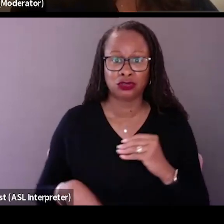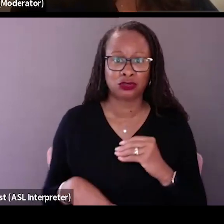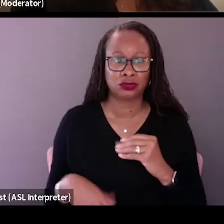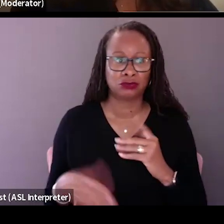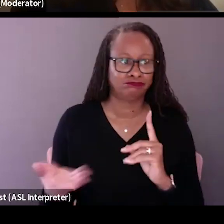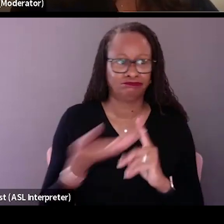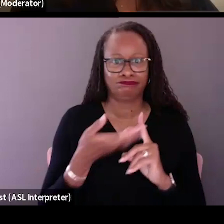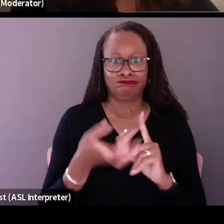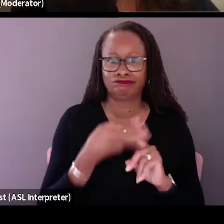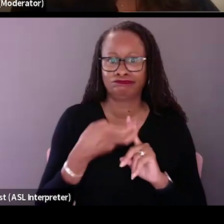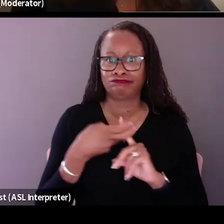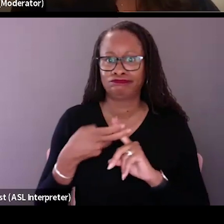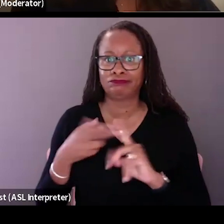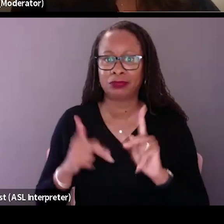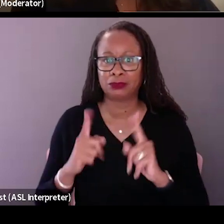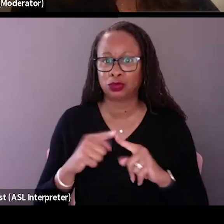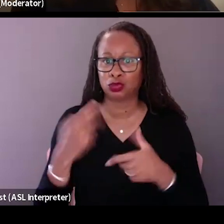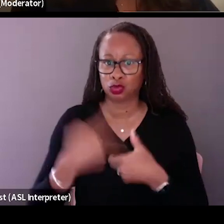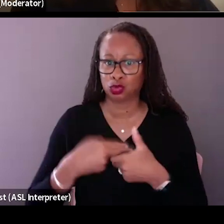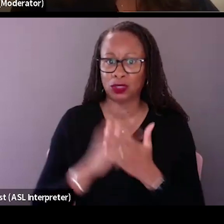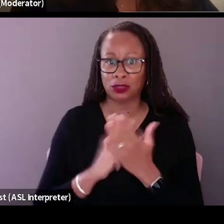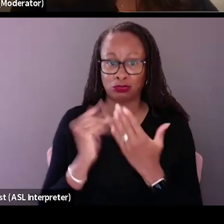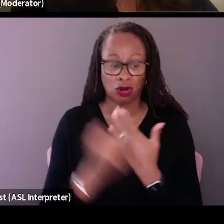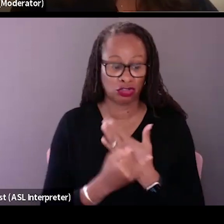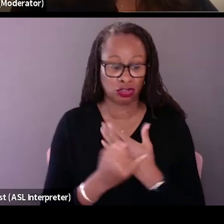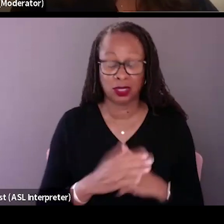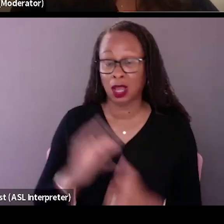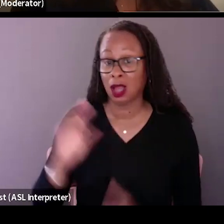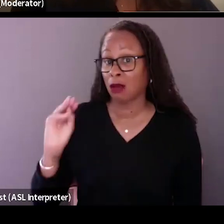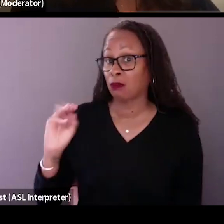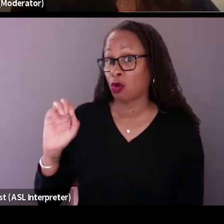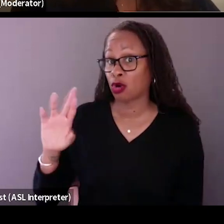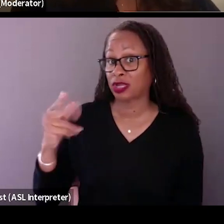Morgan was, you know, for us and Julia and the team,